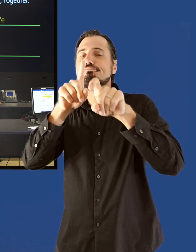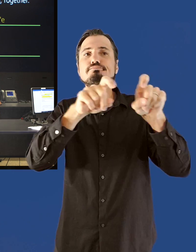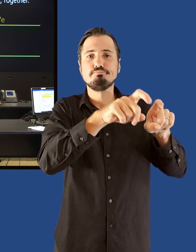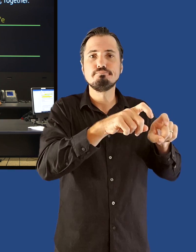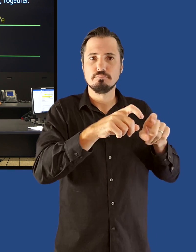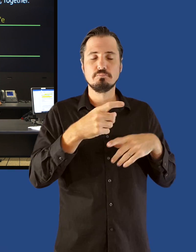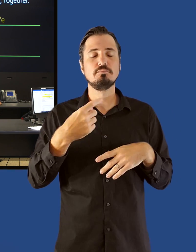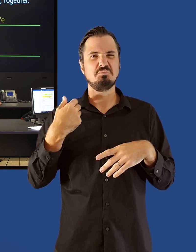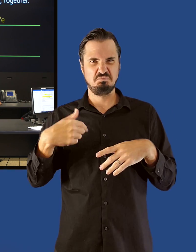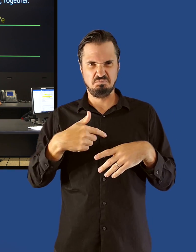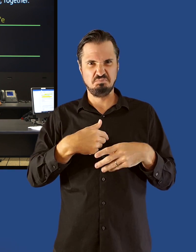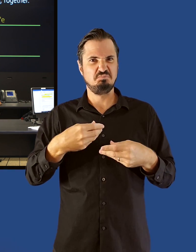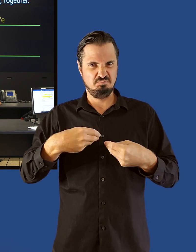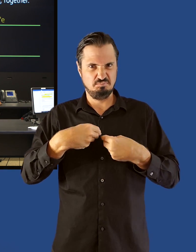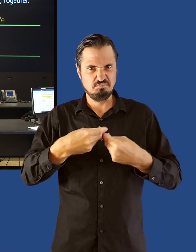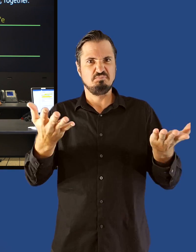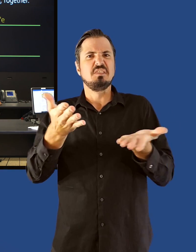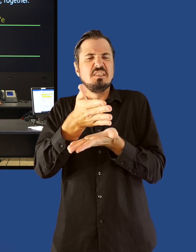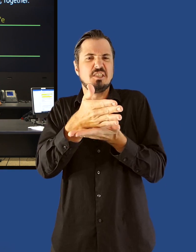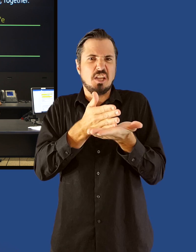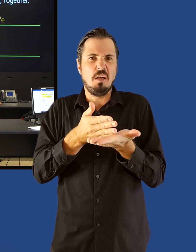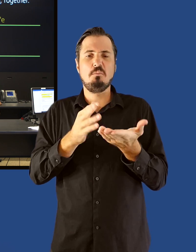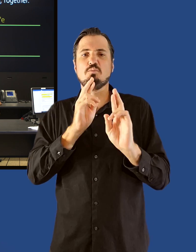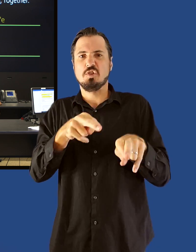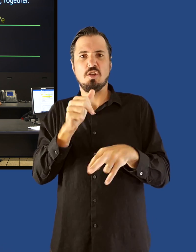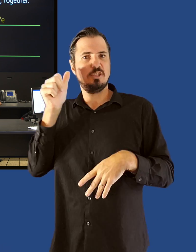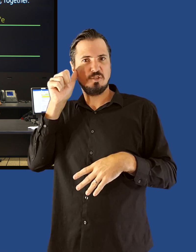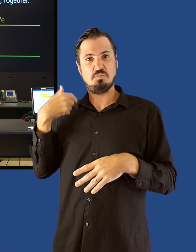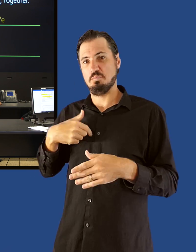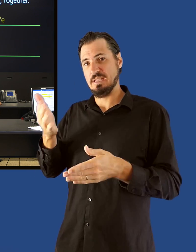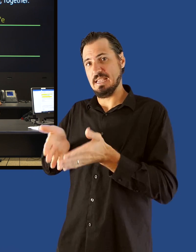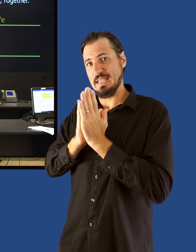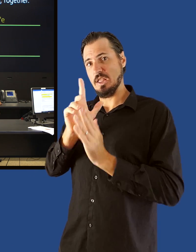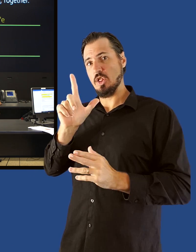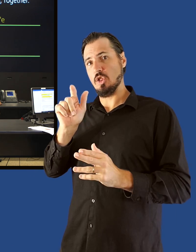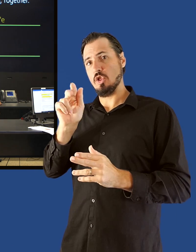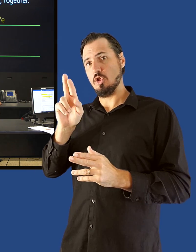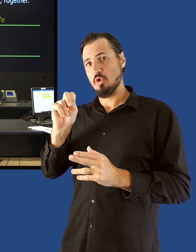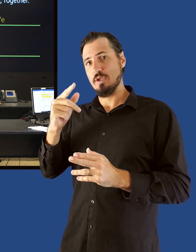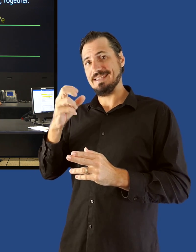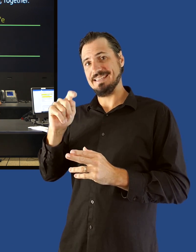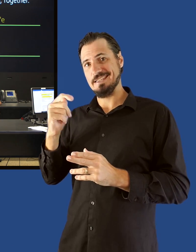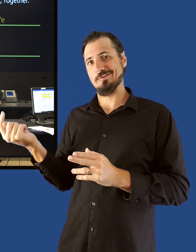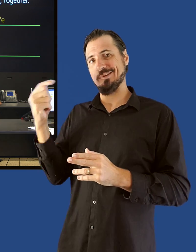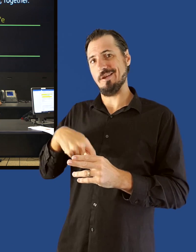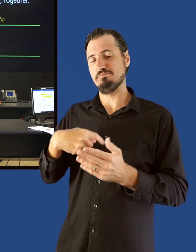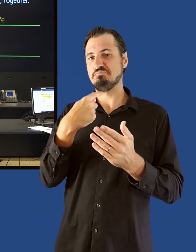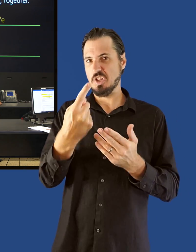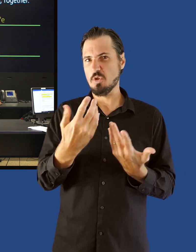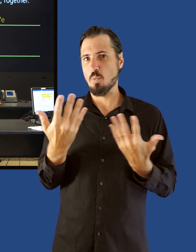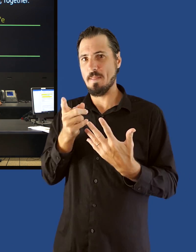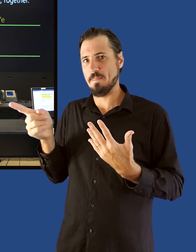The preliminary results were released yesterday, and we have asked Lauren Guest, from the Kaua‘i District Health Office to tell us more about their survey results.